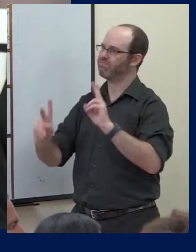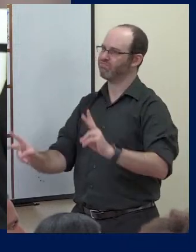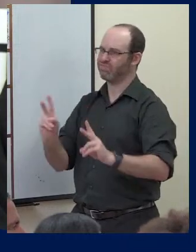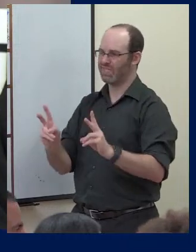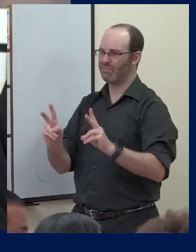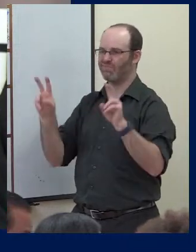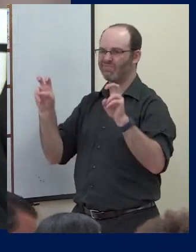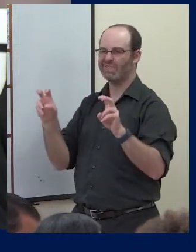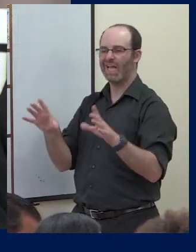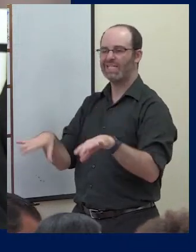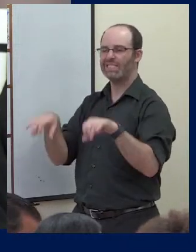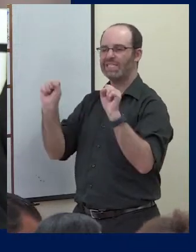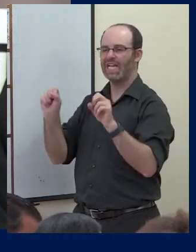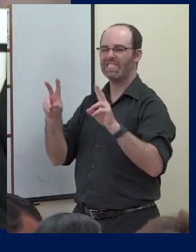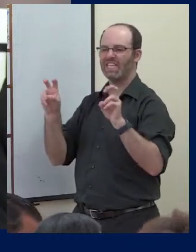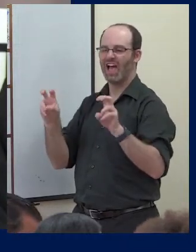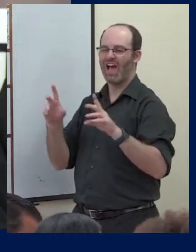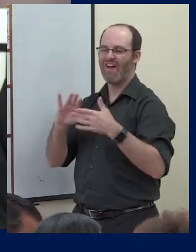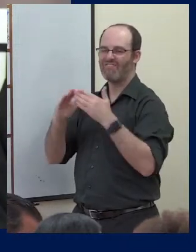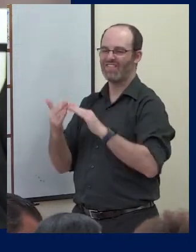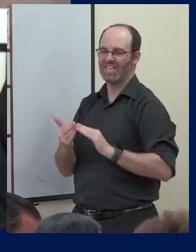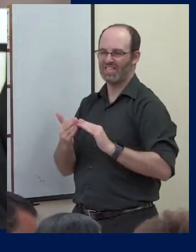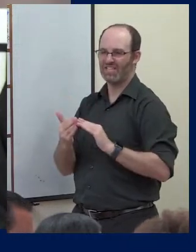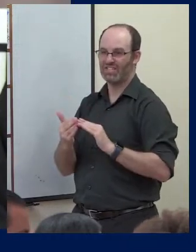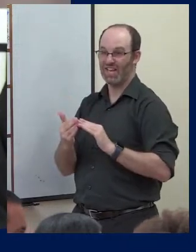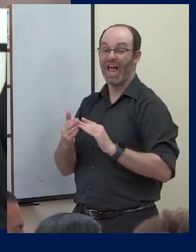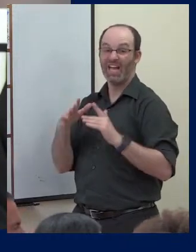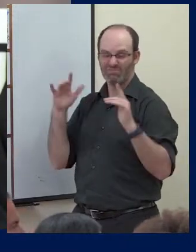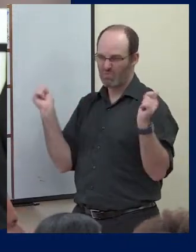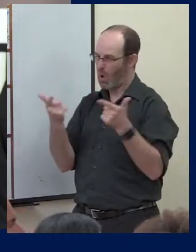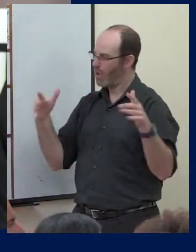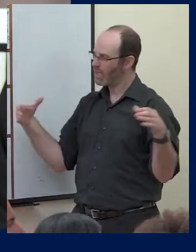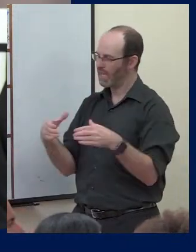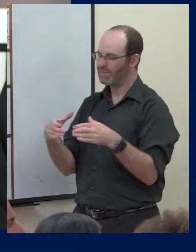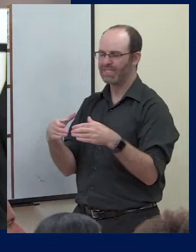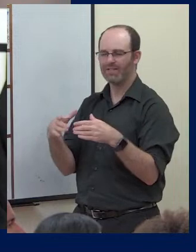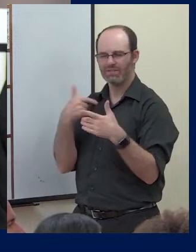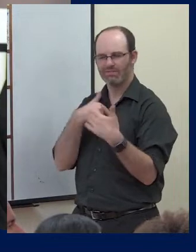come together to help make that happen and for that I am very grateful.